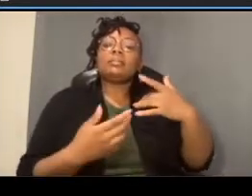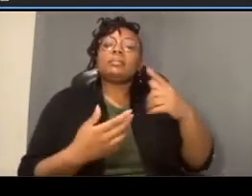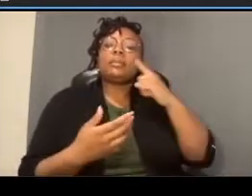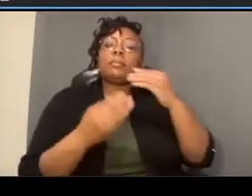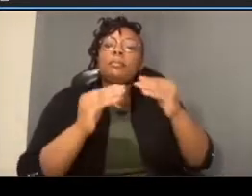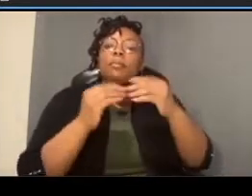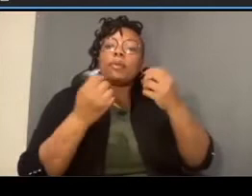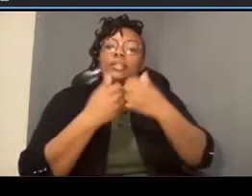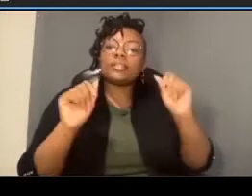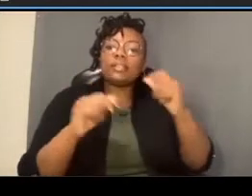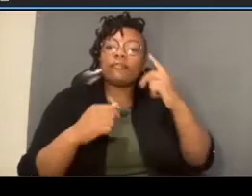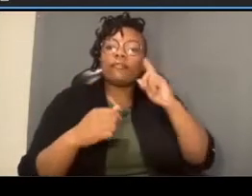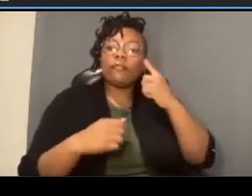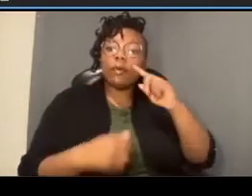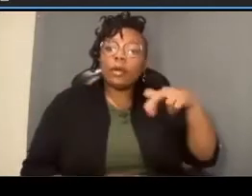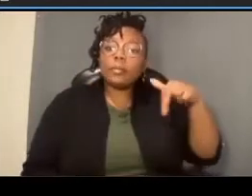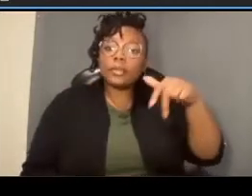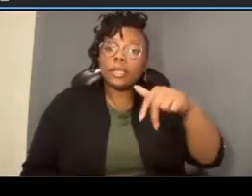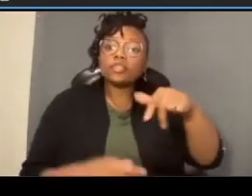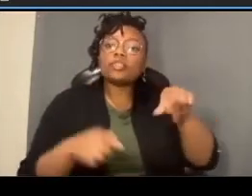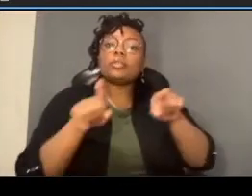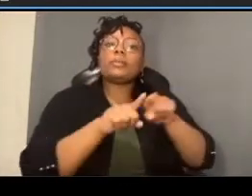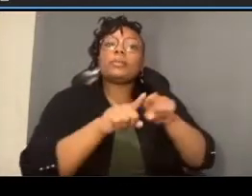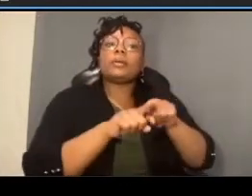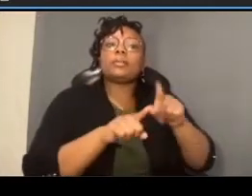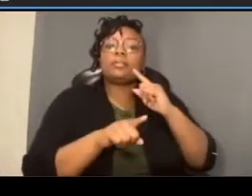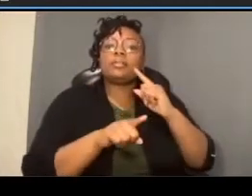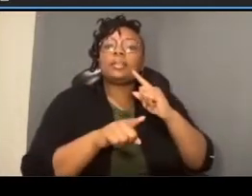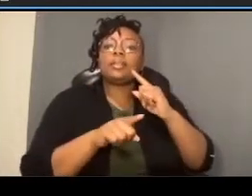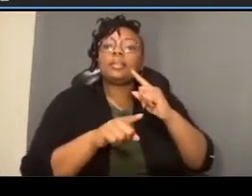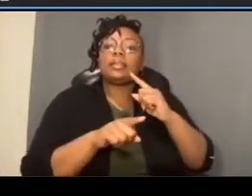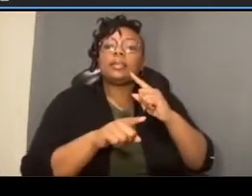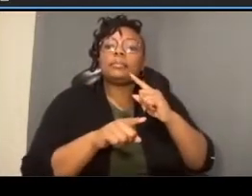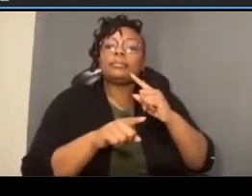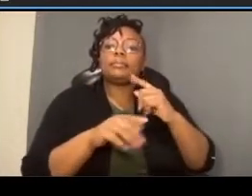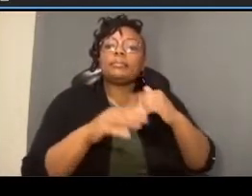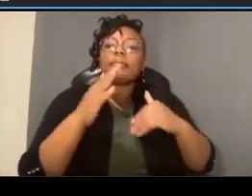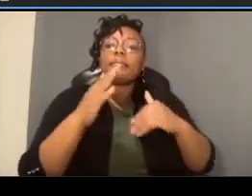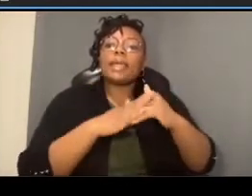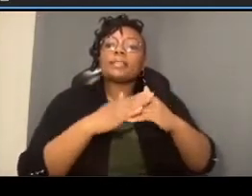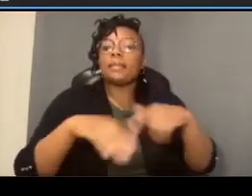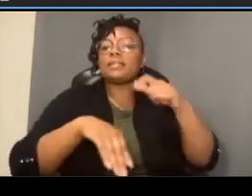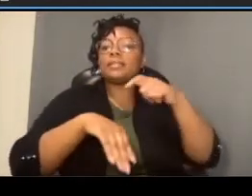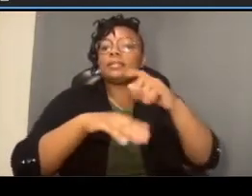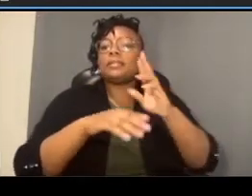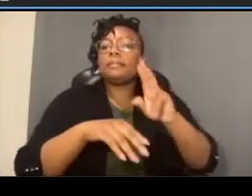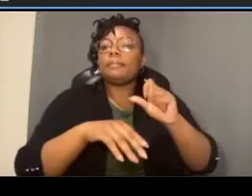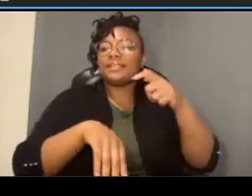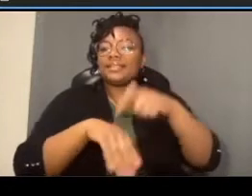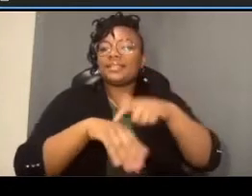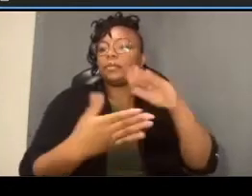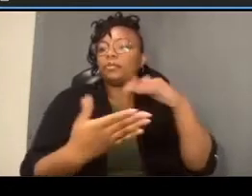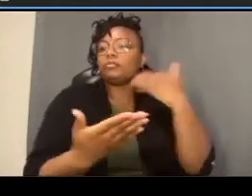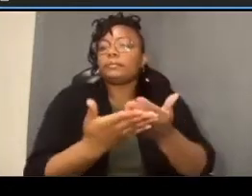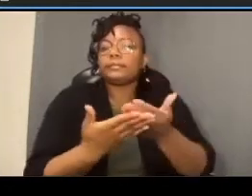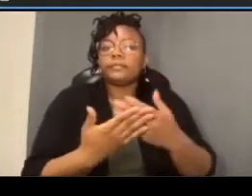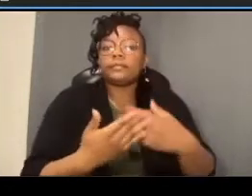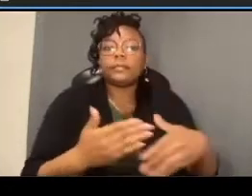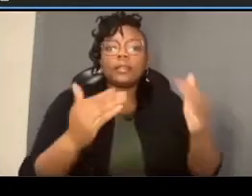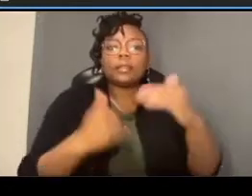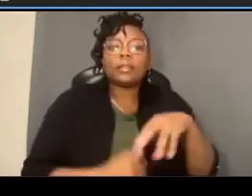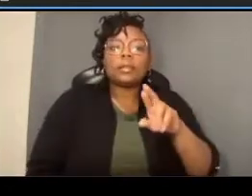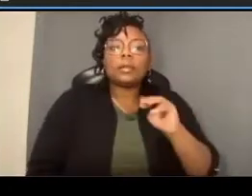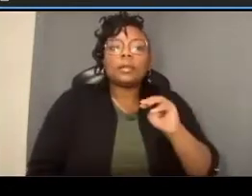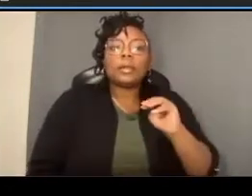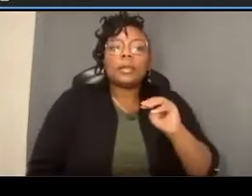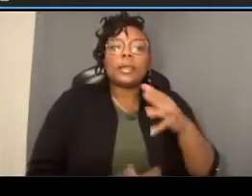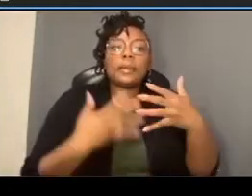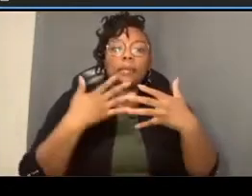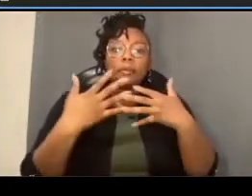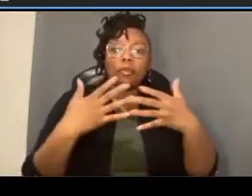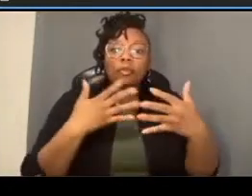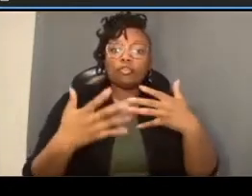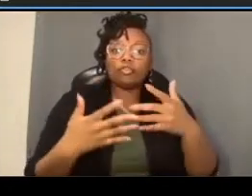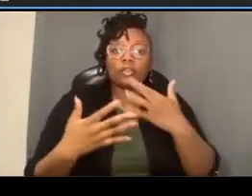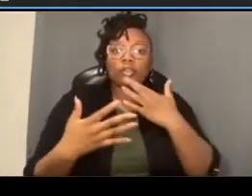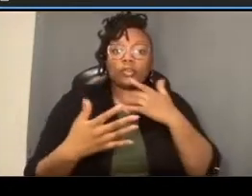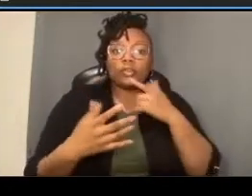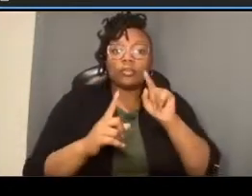uh can optimize the bus timing uh the rm in in a gray colored shade is indicating a raised median